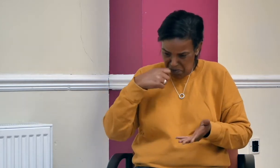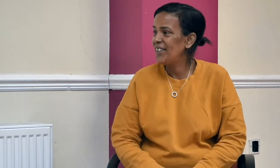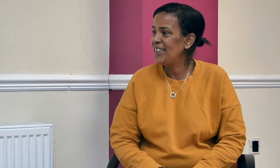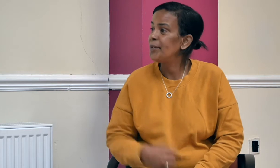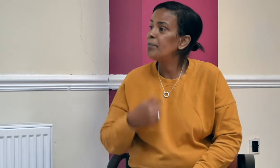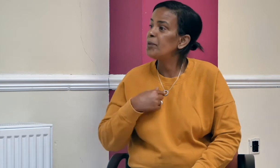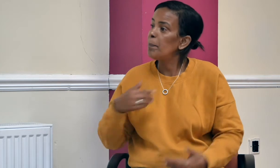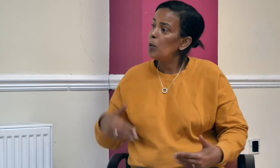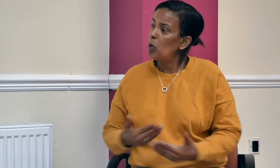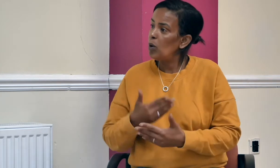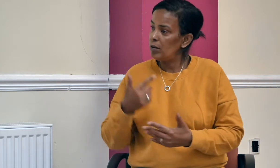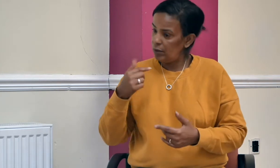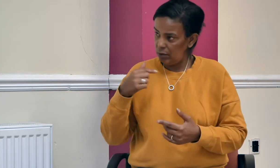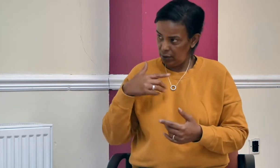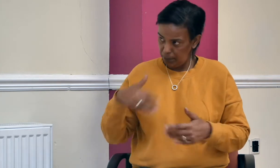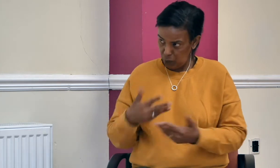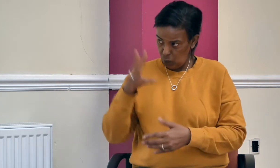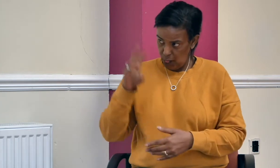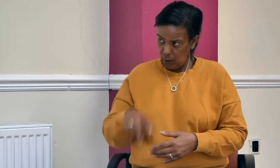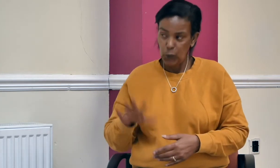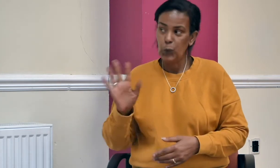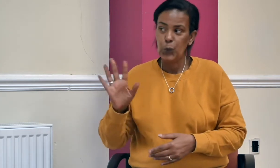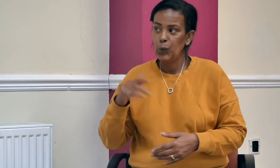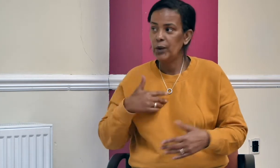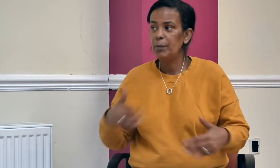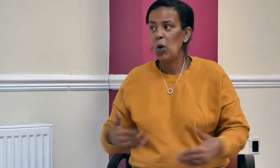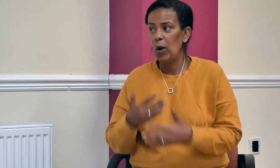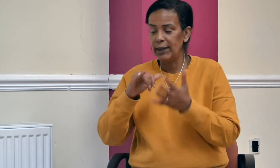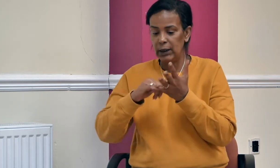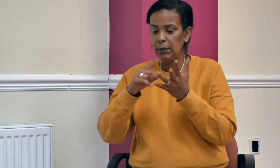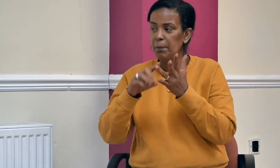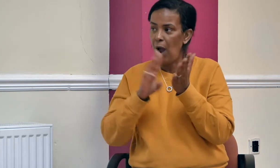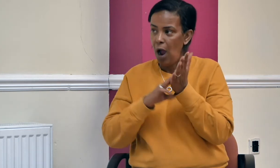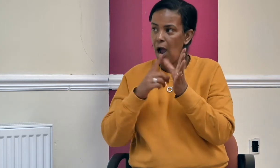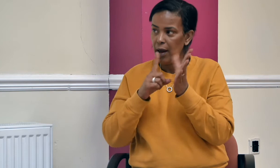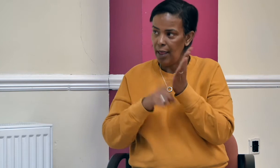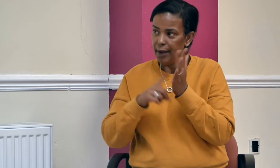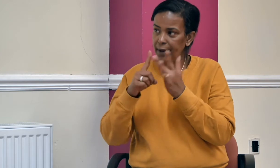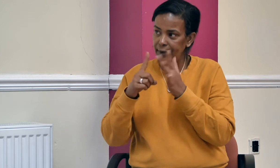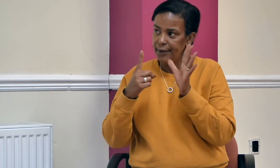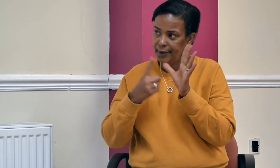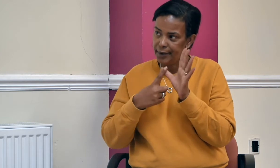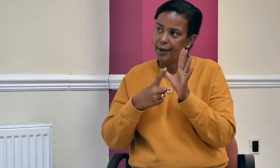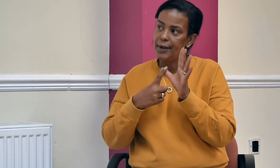I wasn't born in Wales, I was born in Somalia.